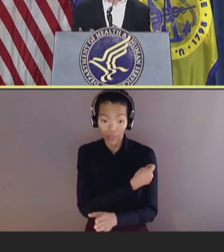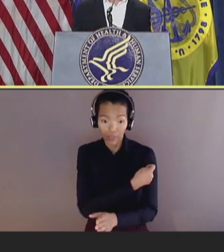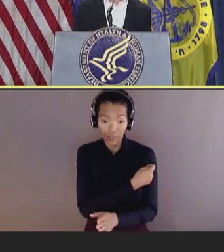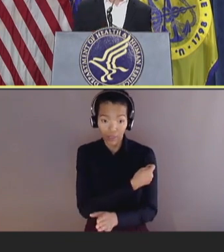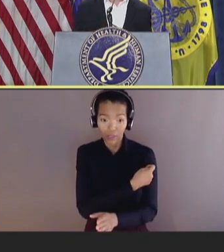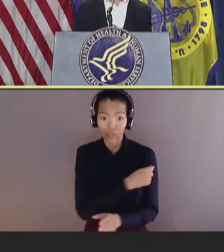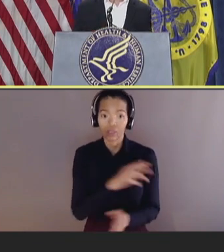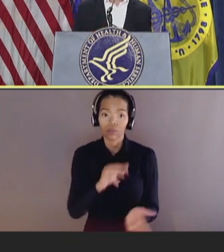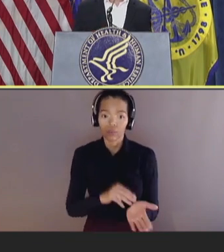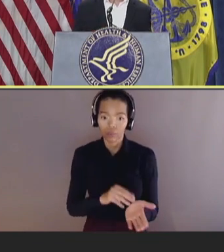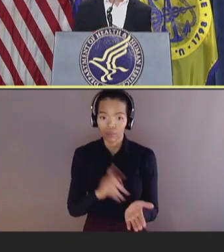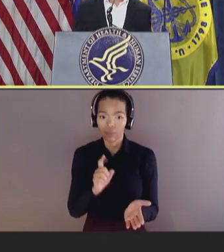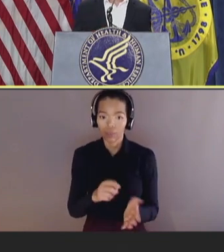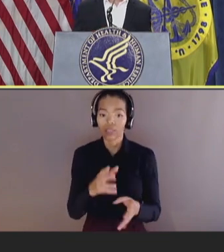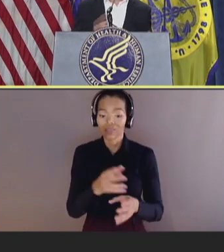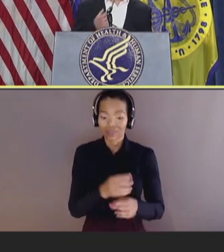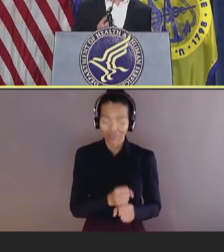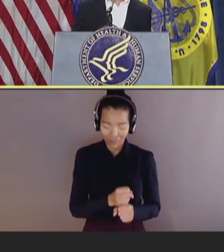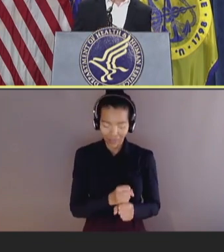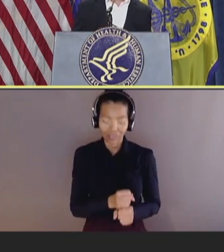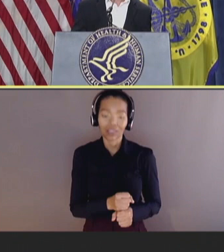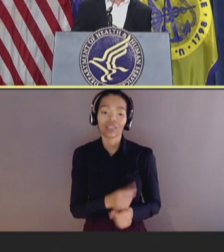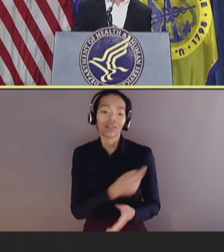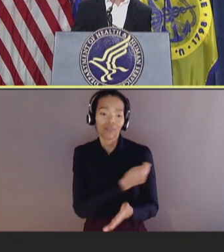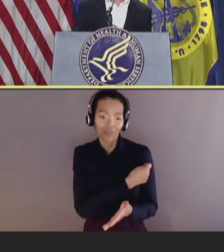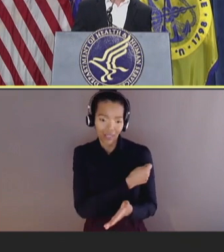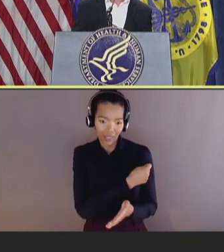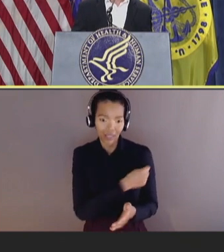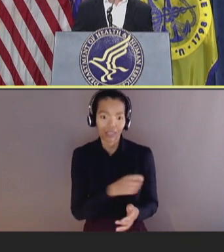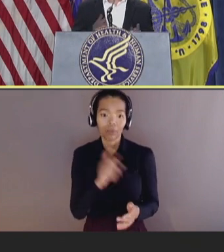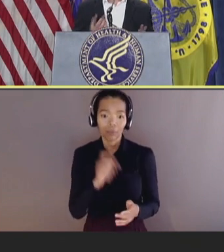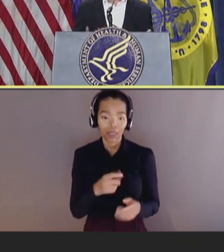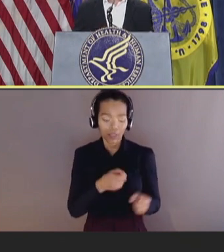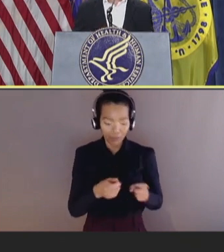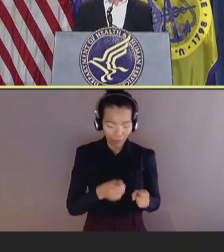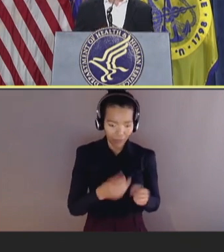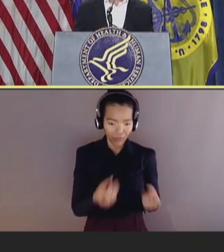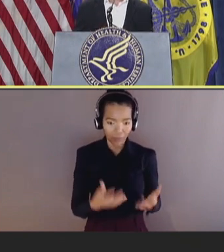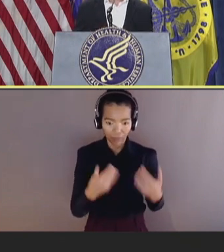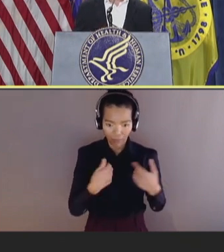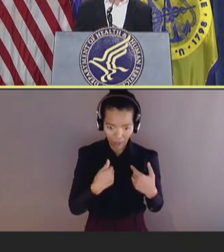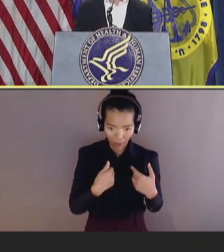has to acquire a vaccine. They have to manage their inventory. During the vaccination process,